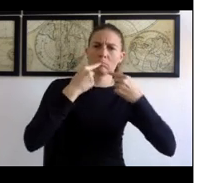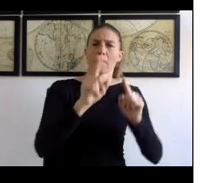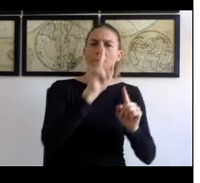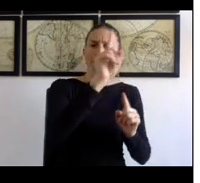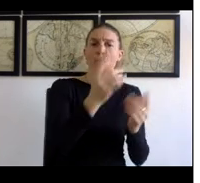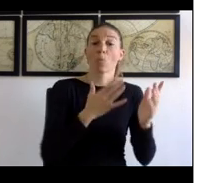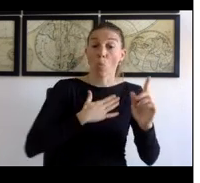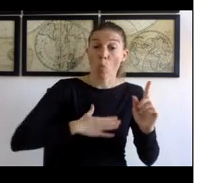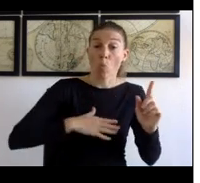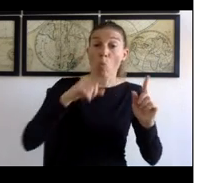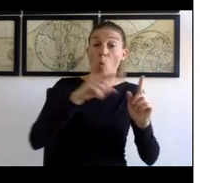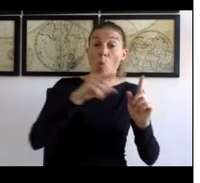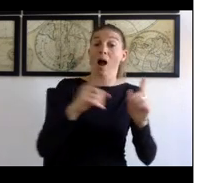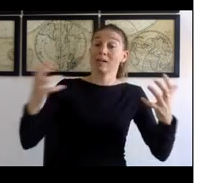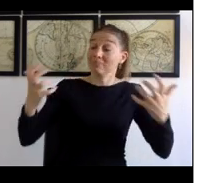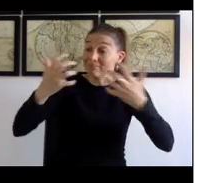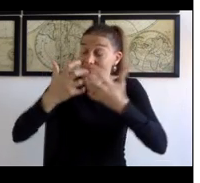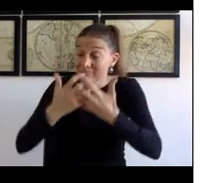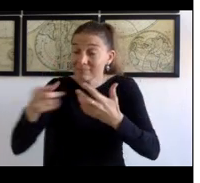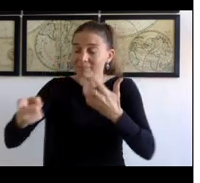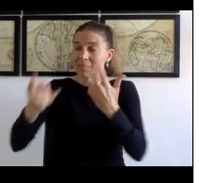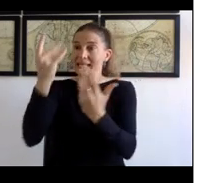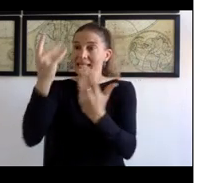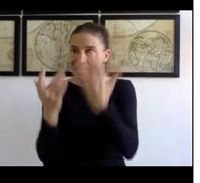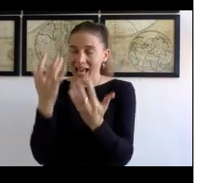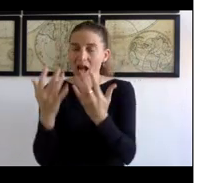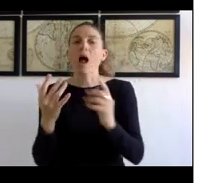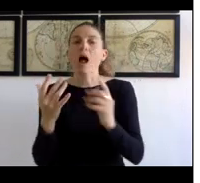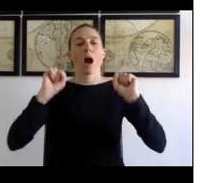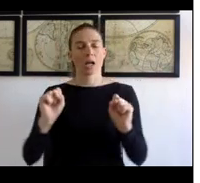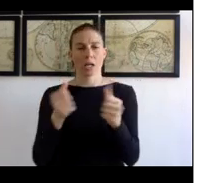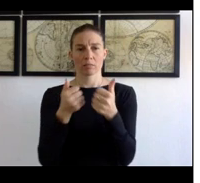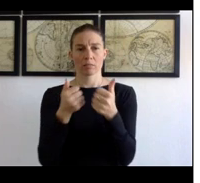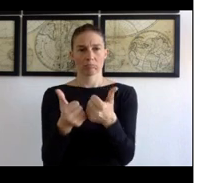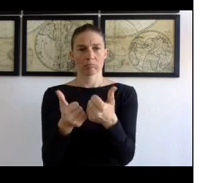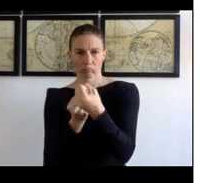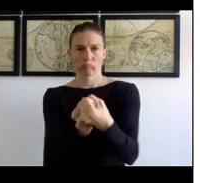people who advocate, do they support our key request with use of data?